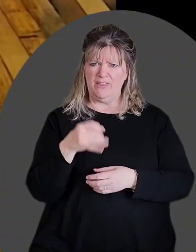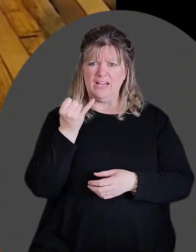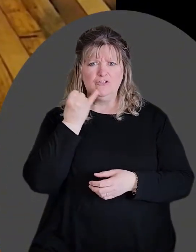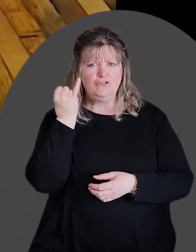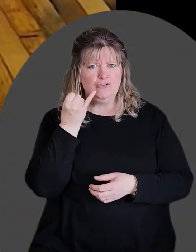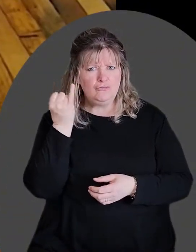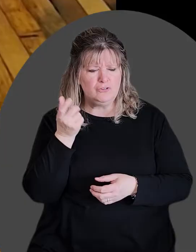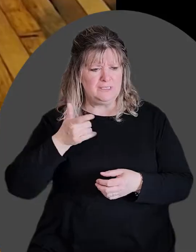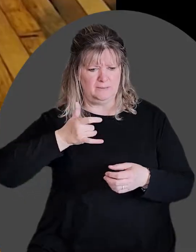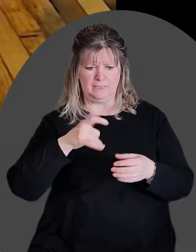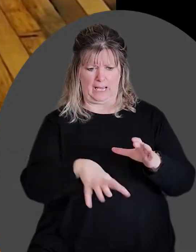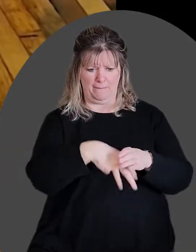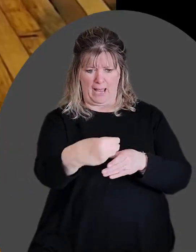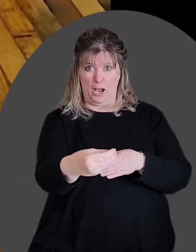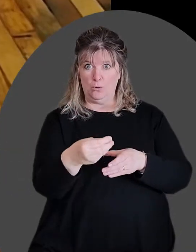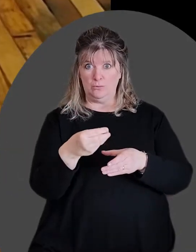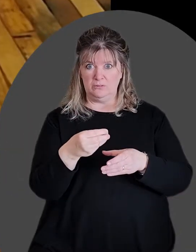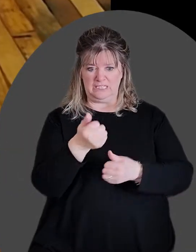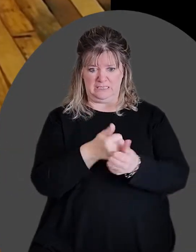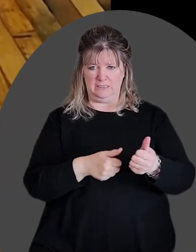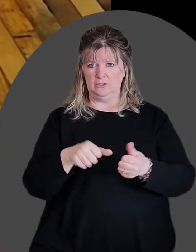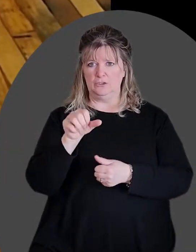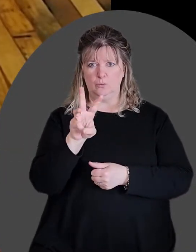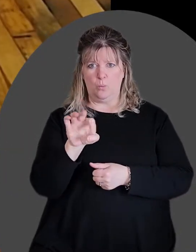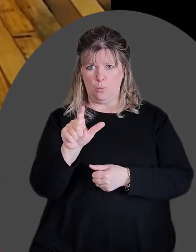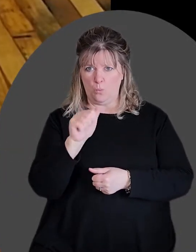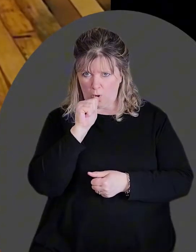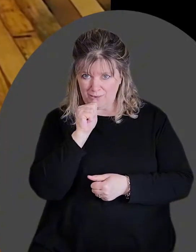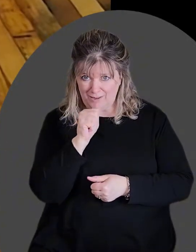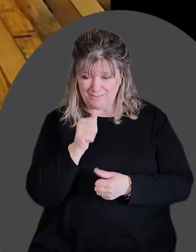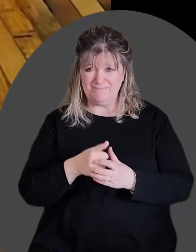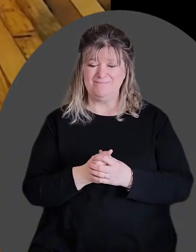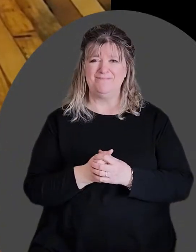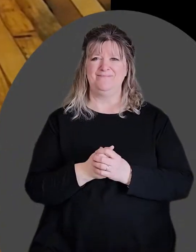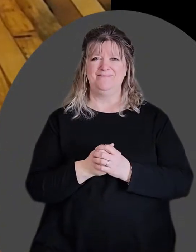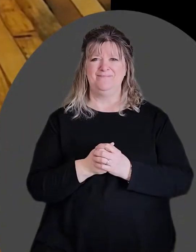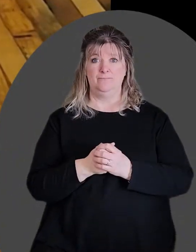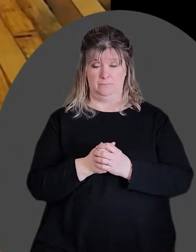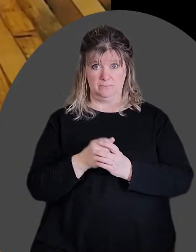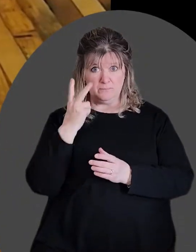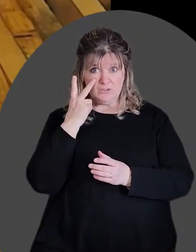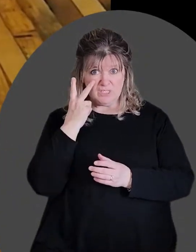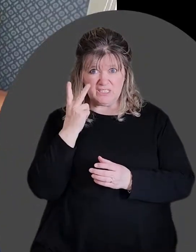that came out of these walnuts you see that how dark it is